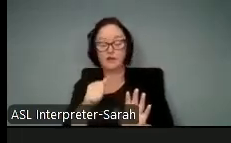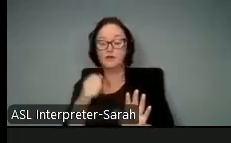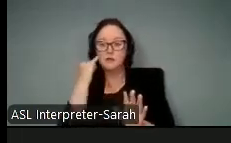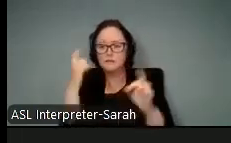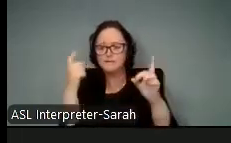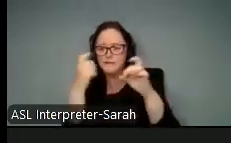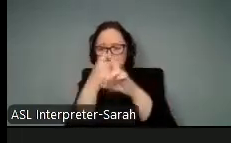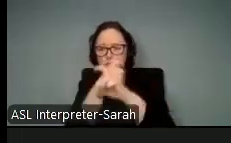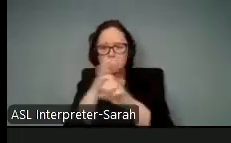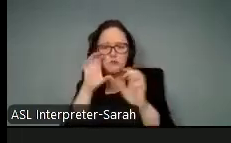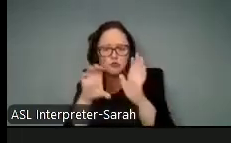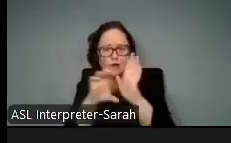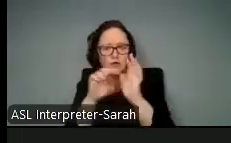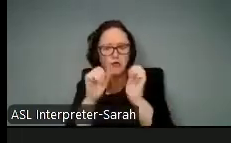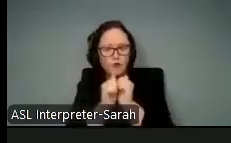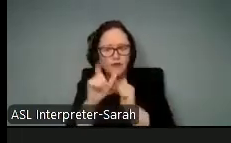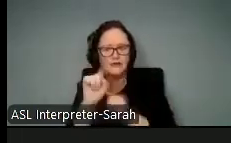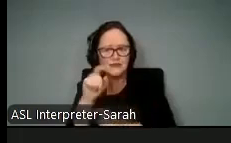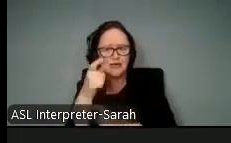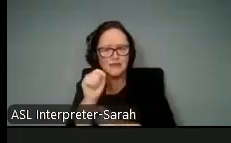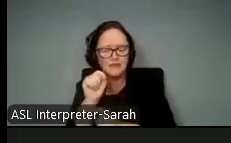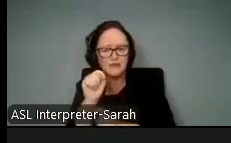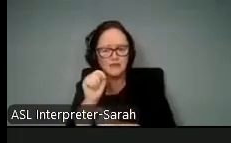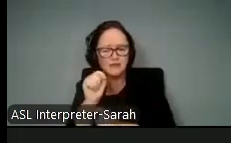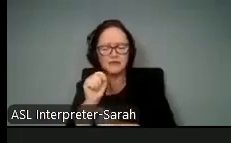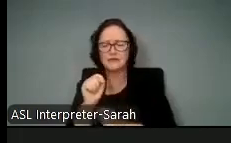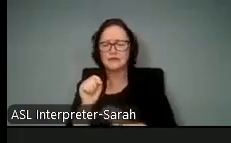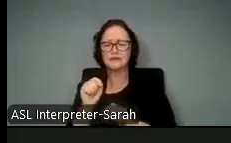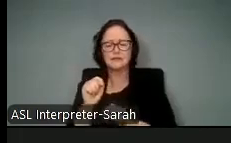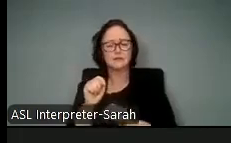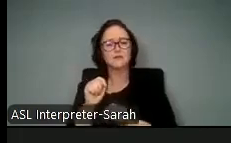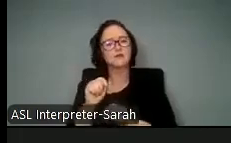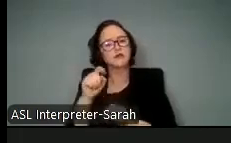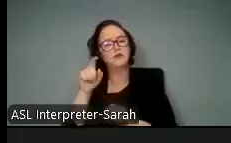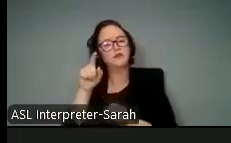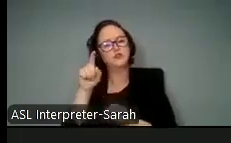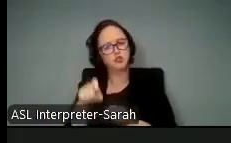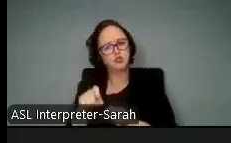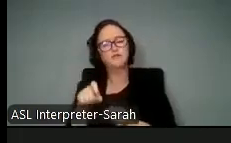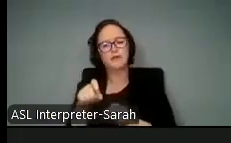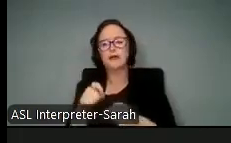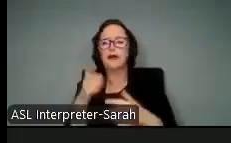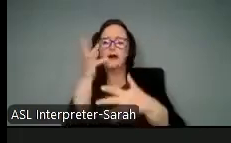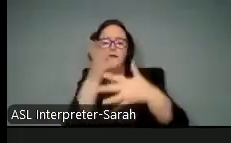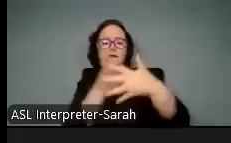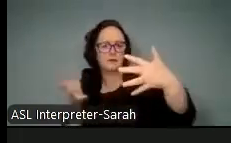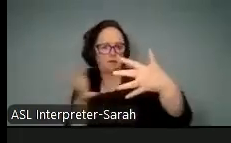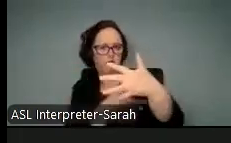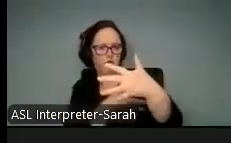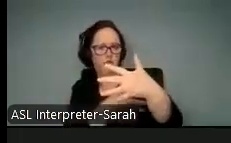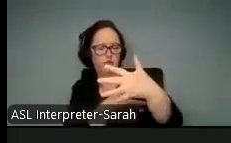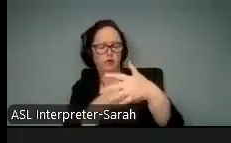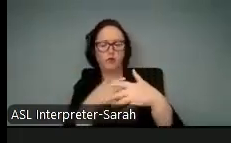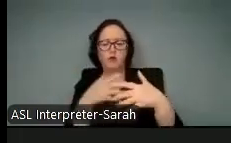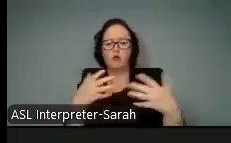should be rendered programmatically as either a table or using SVG semantics.